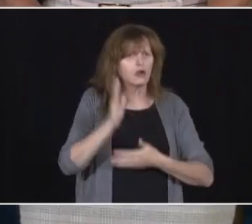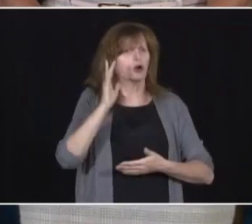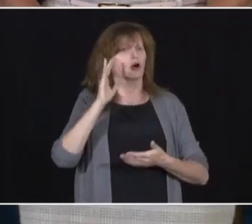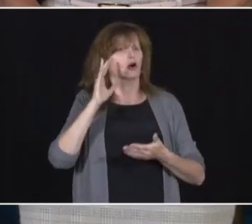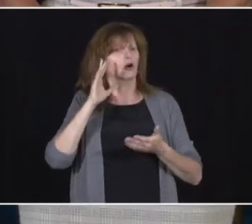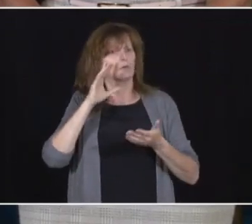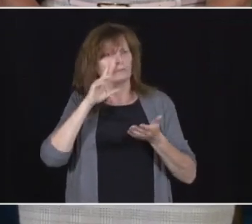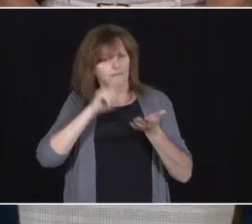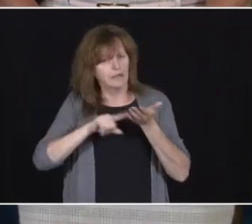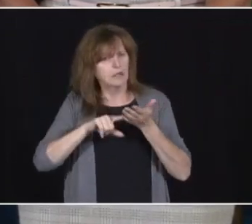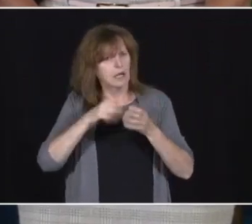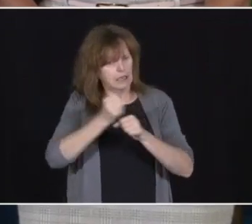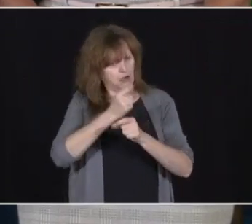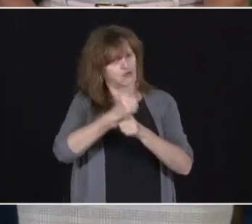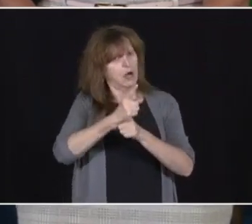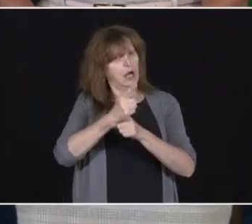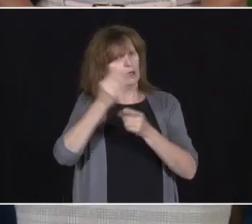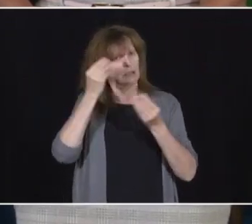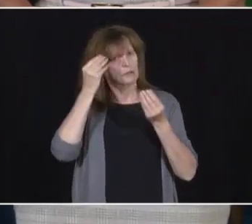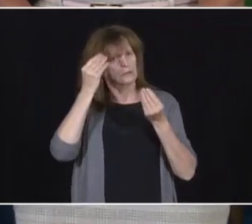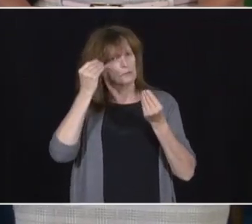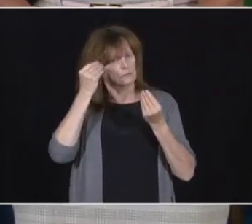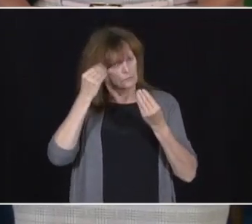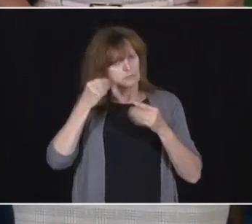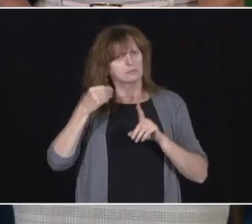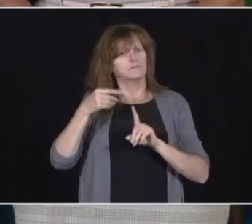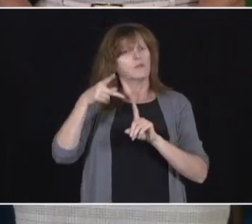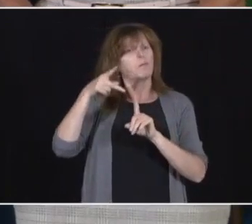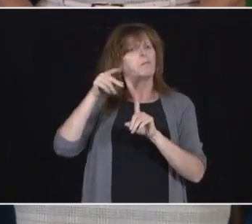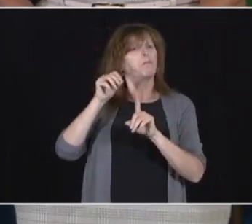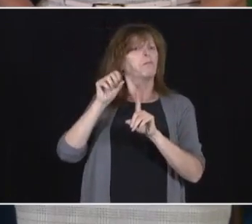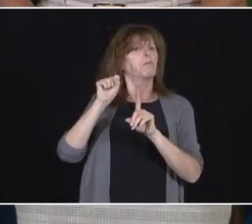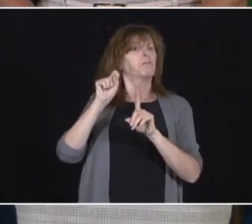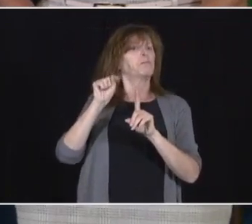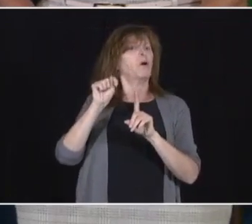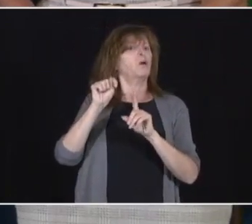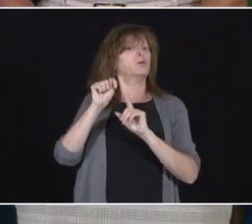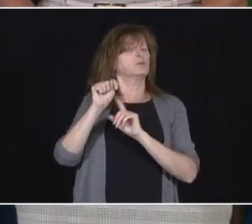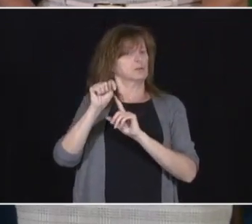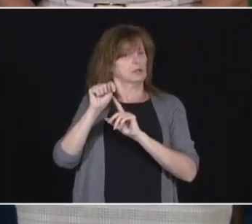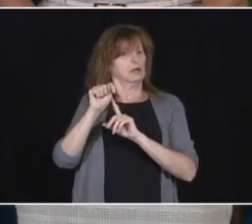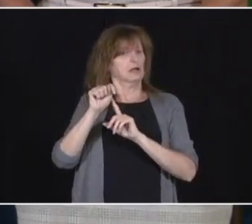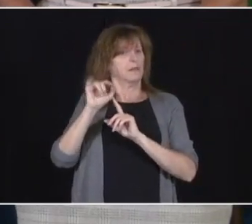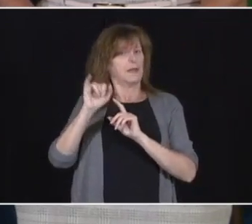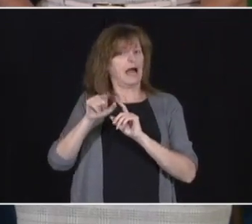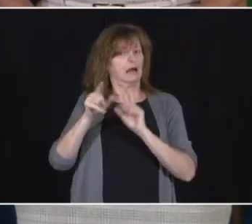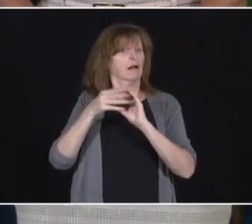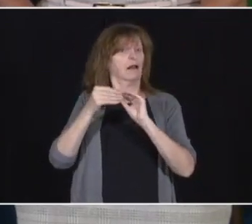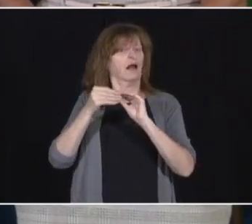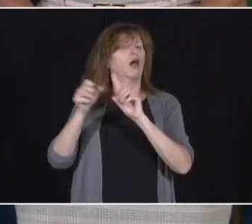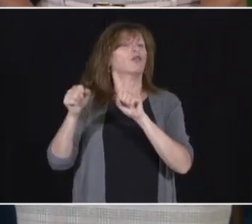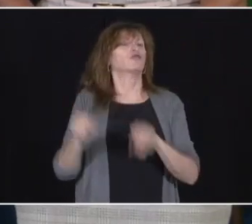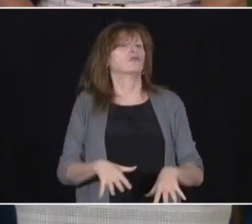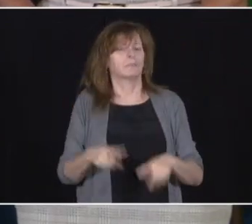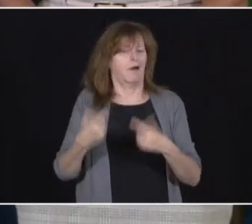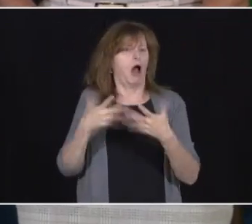We all have a responsibility to do our due diligence. And I guess the post media , they ended up scrapping it, but it kinda got